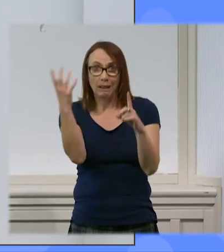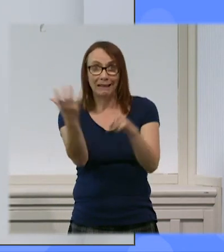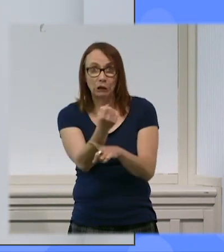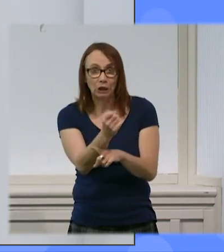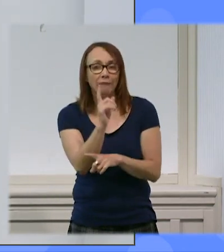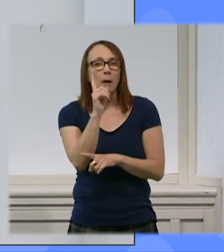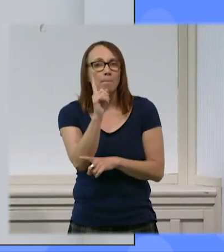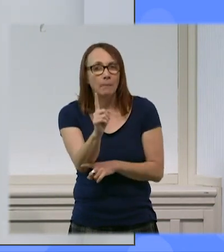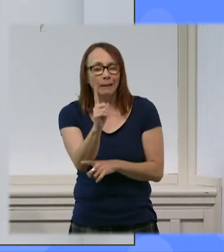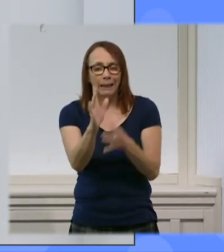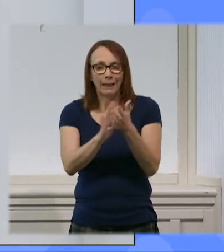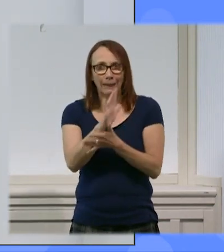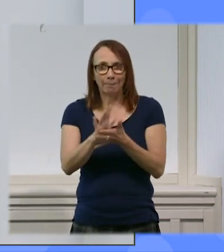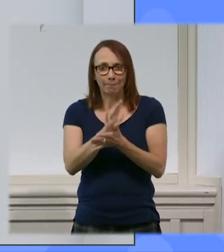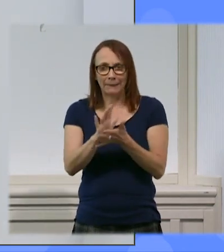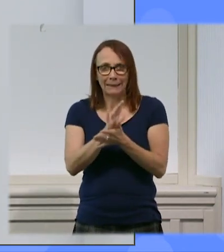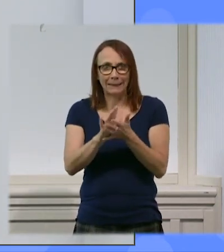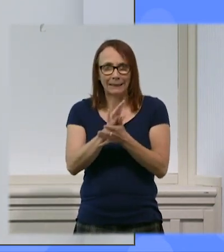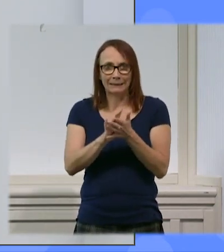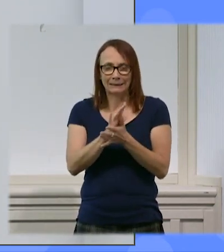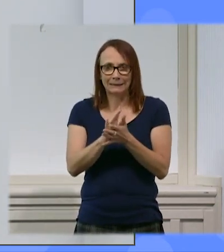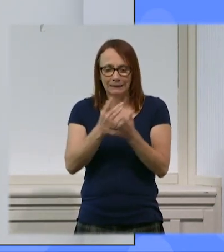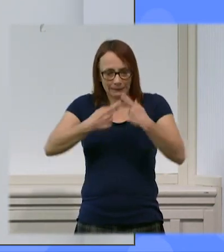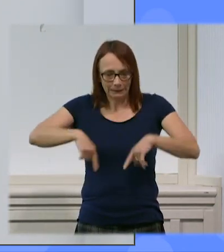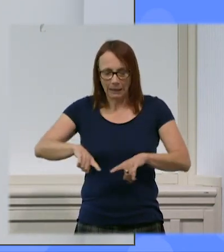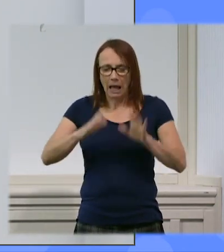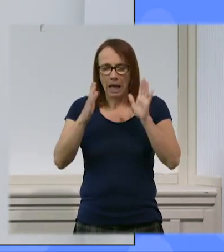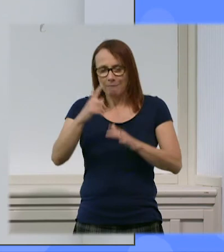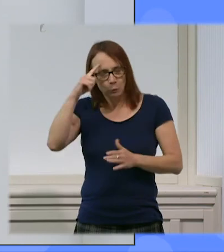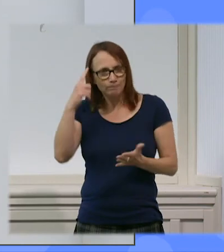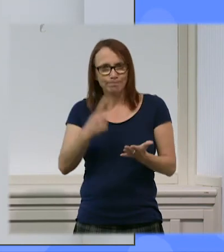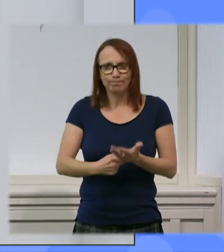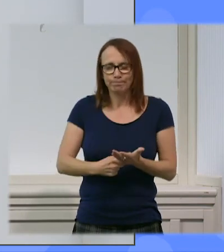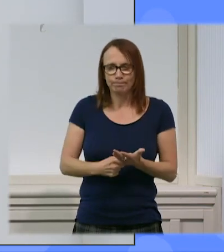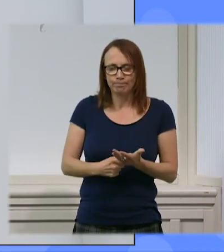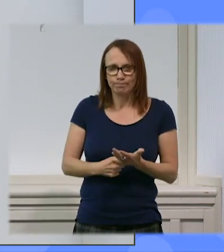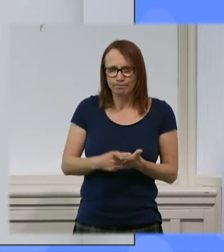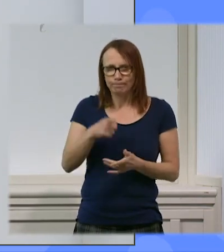collectively are going to be about do we want to make them in a way that delivers